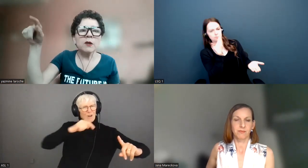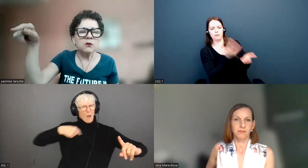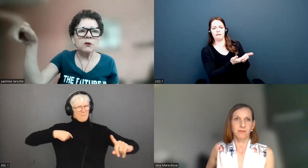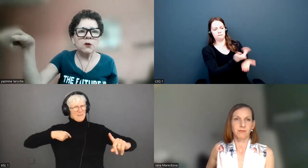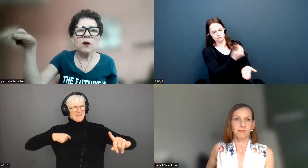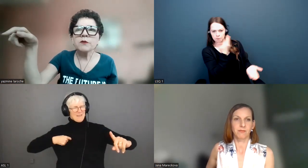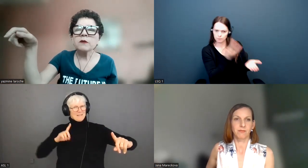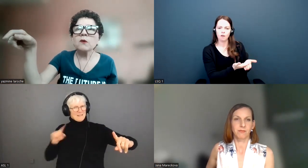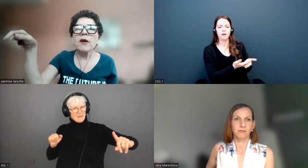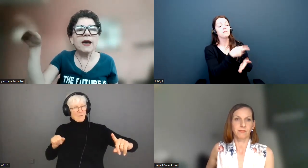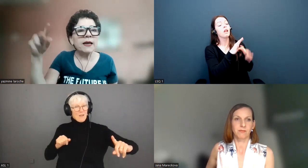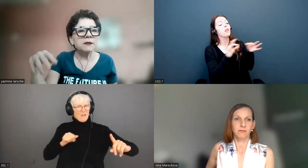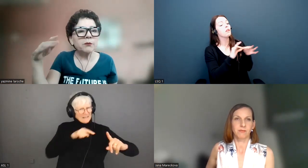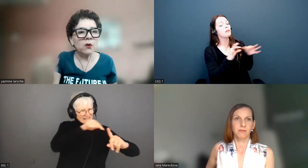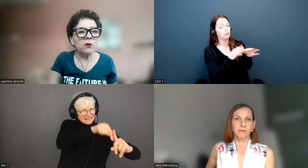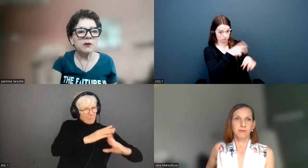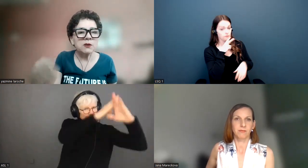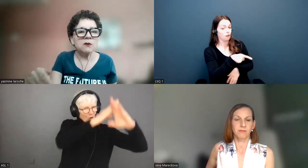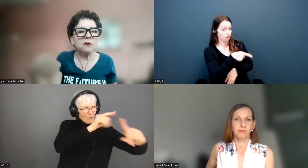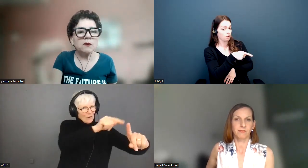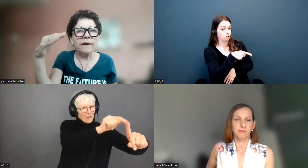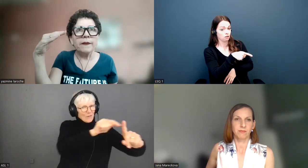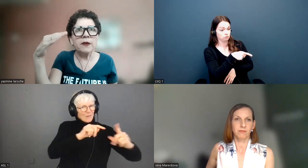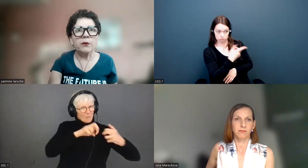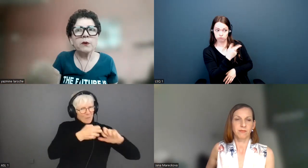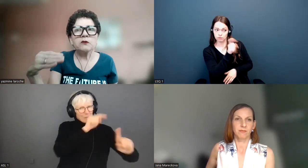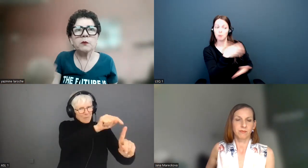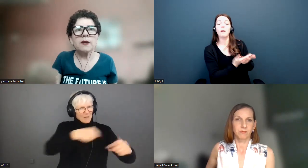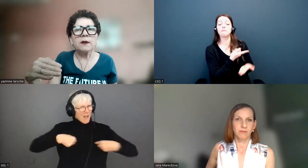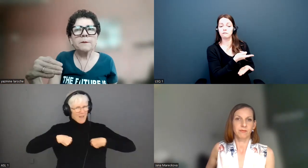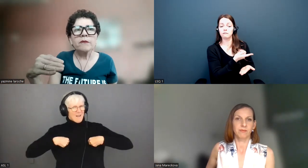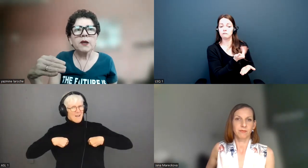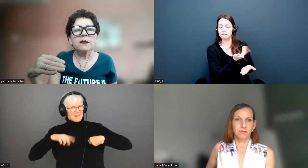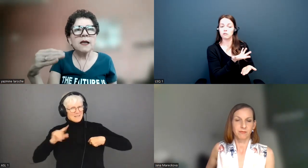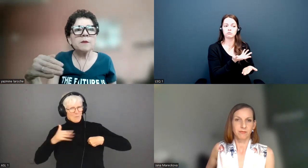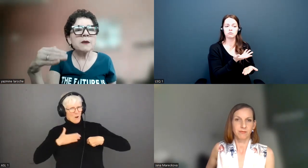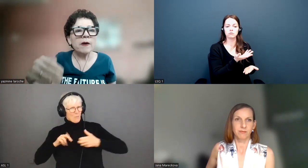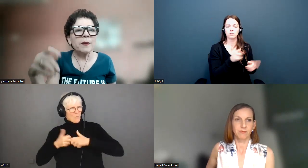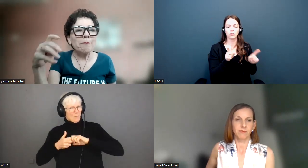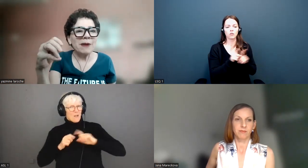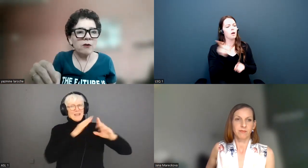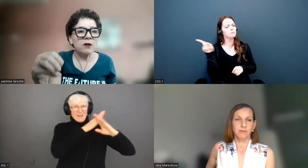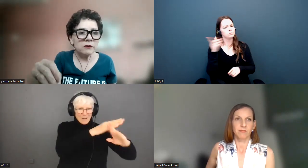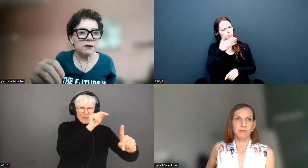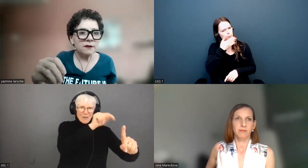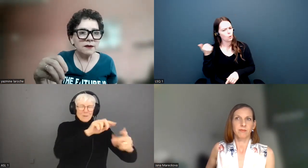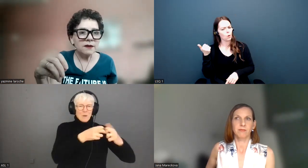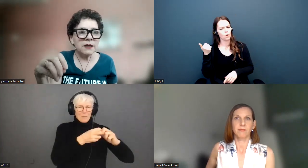is truly wrong with you as opposed to the approach being tell me about the barriers